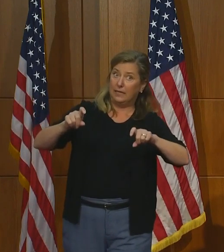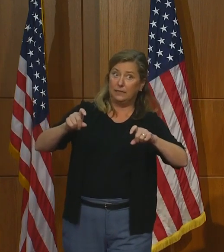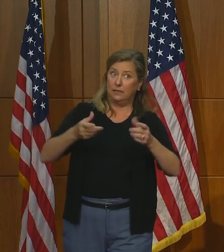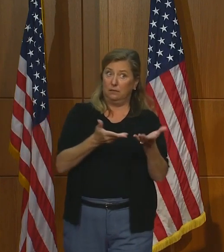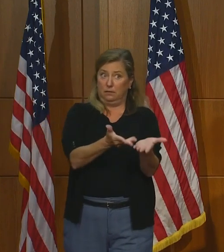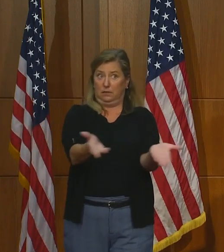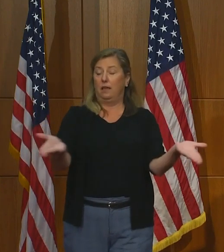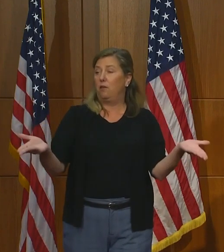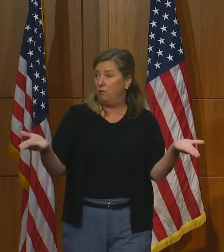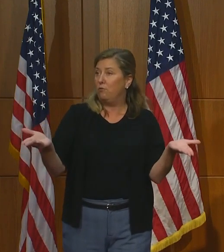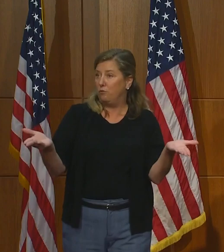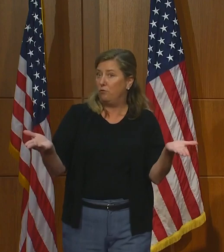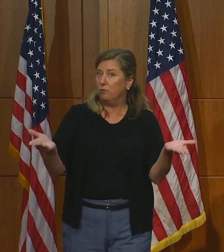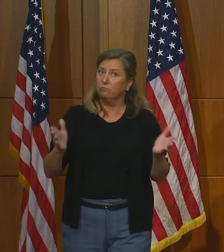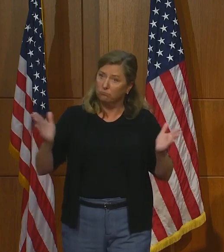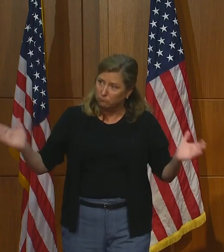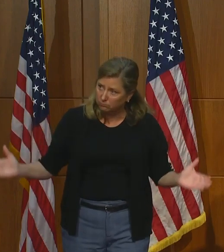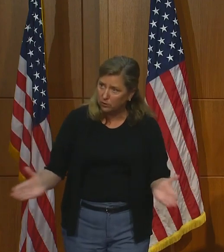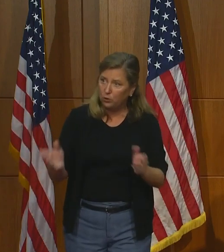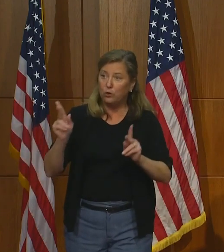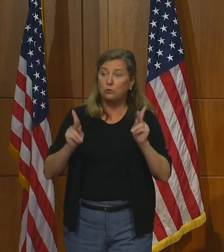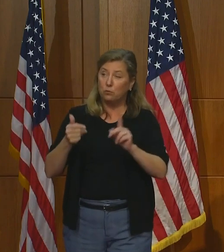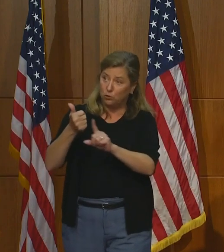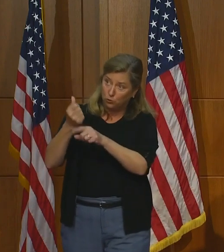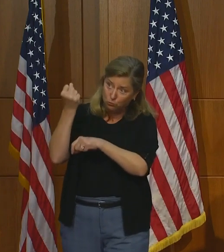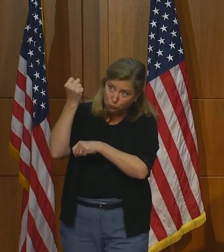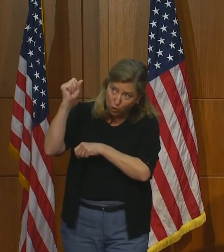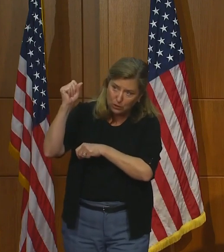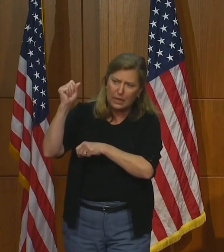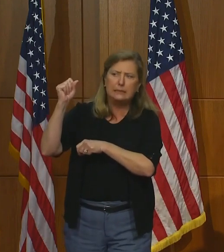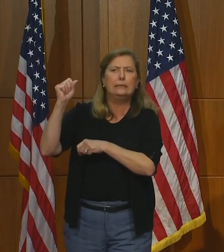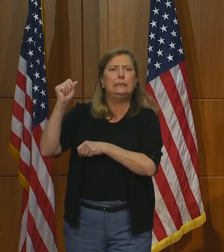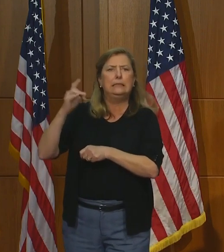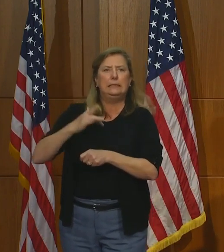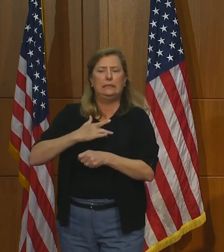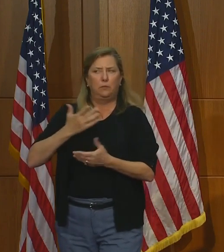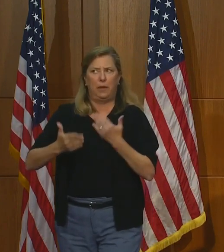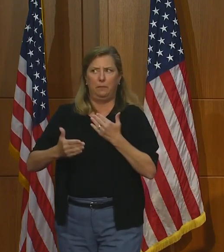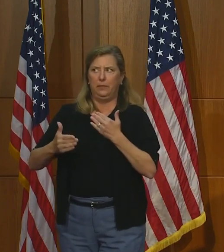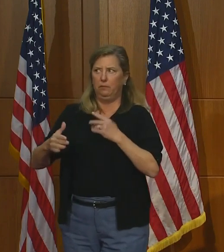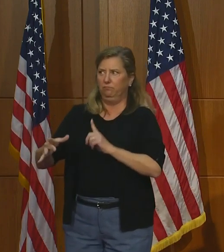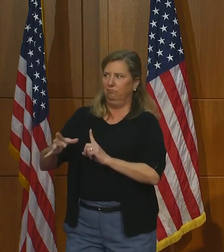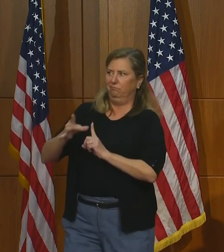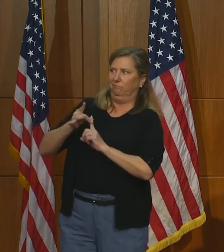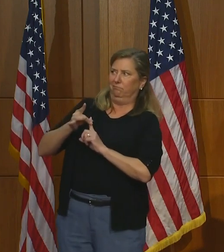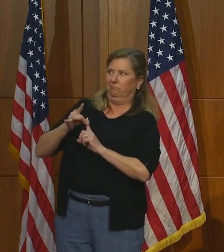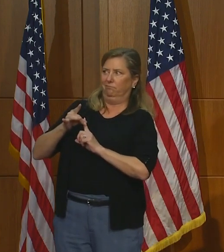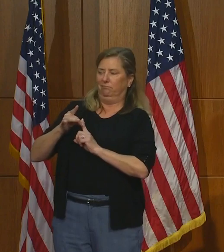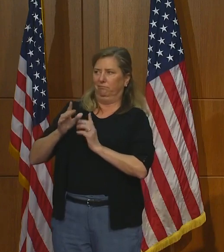THERE IN VIRGINIA TO KNOW- THAT- TESTING IS AVAILABLE- WE